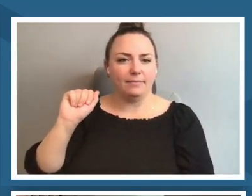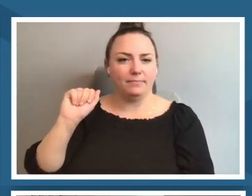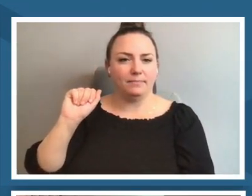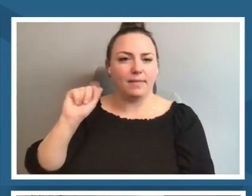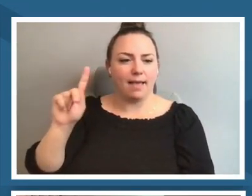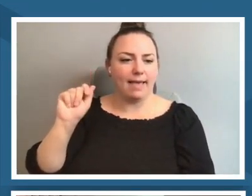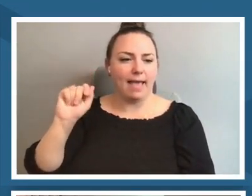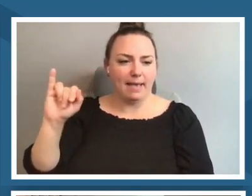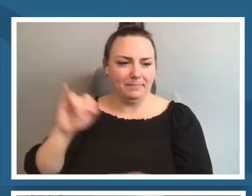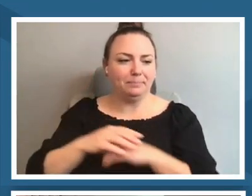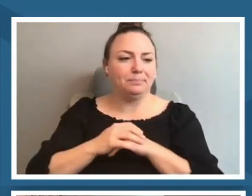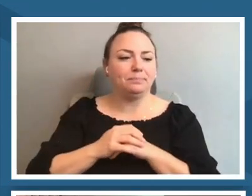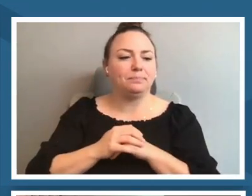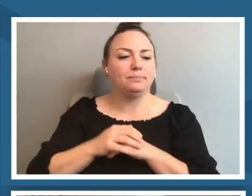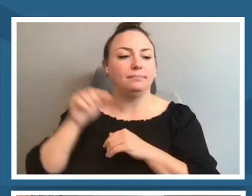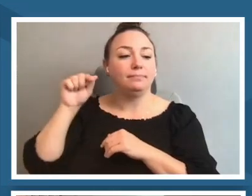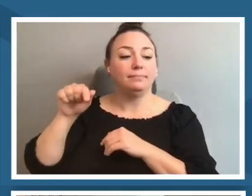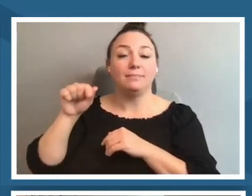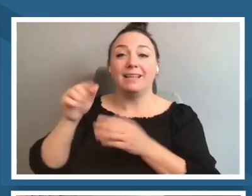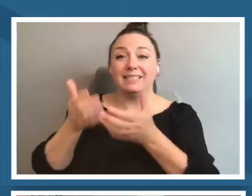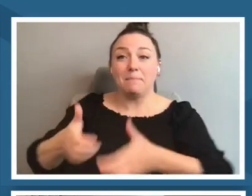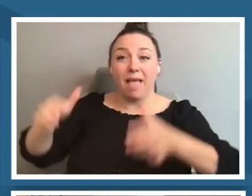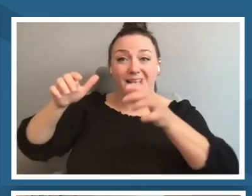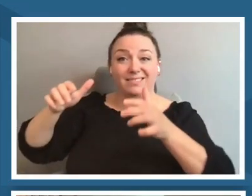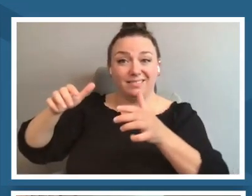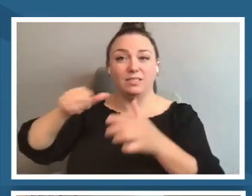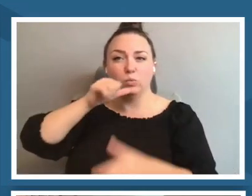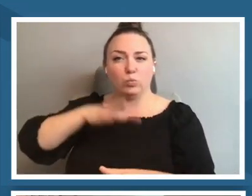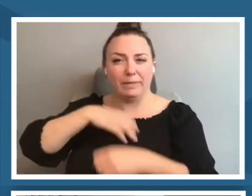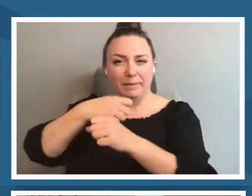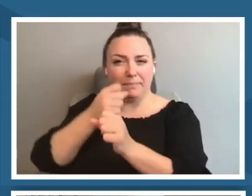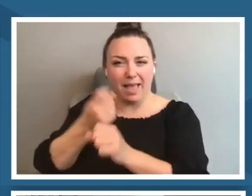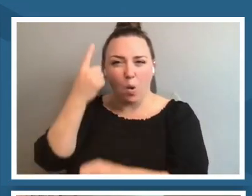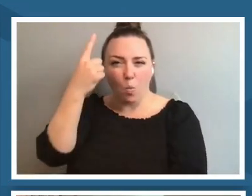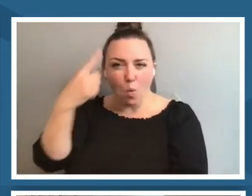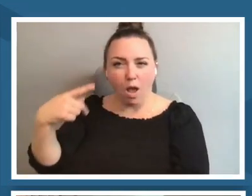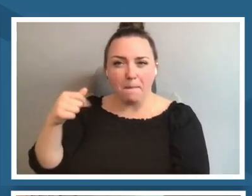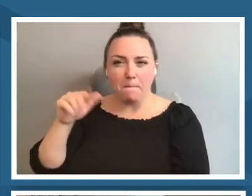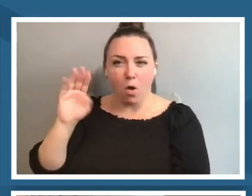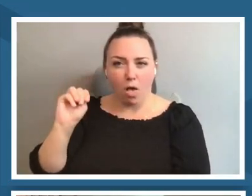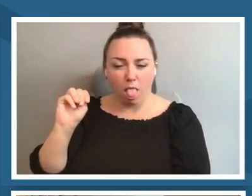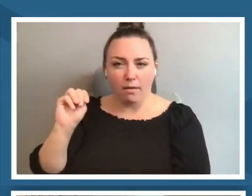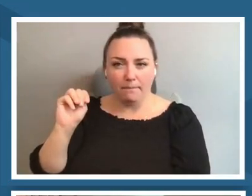that women make they're made out of sago palms